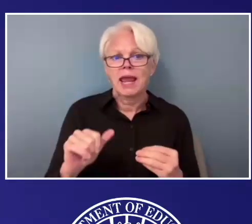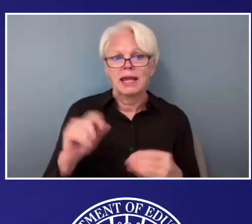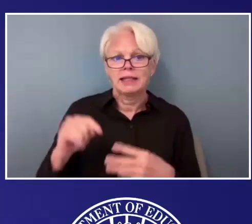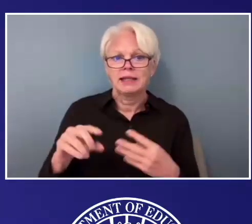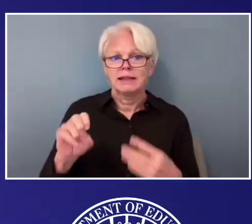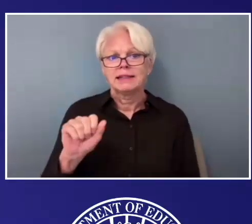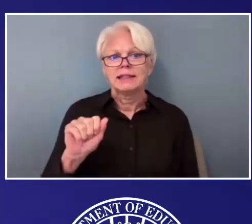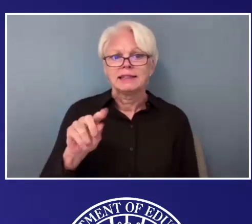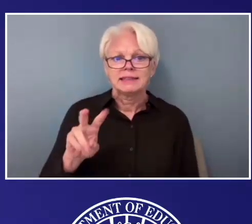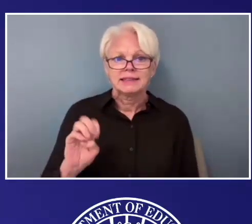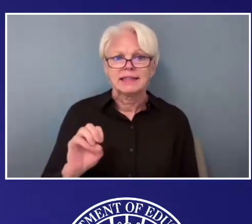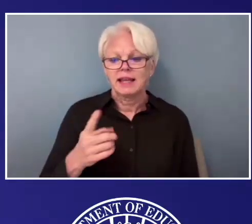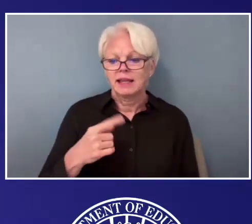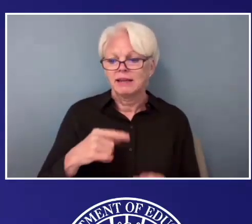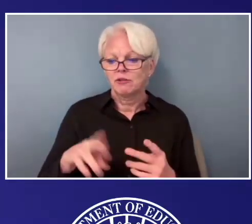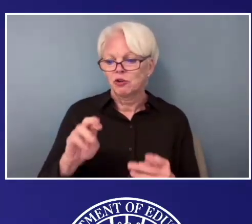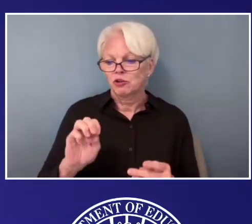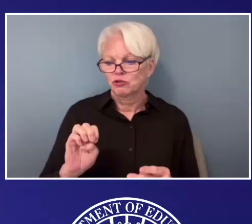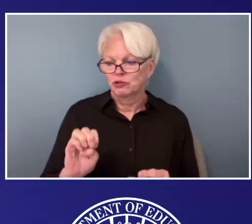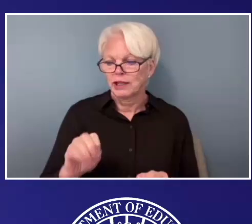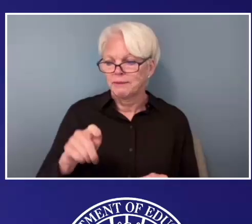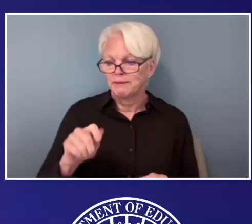repay SAVE world because it's enjoined in